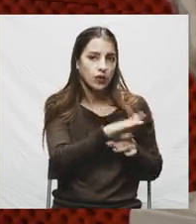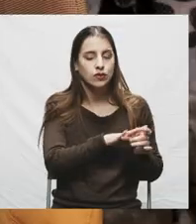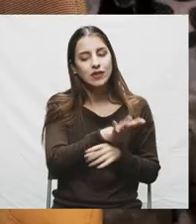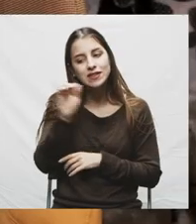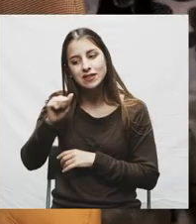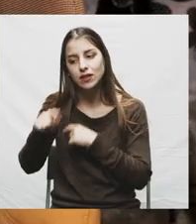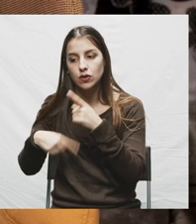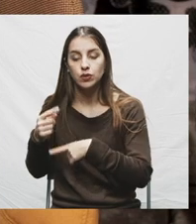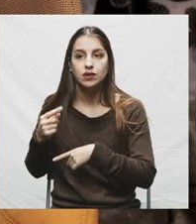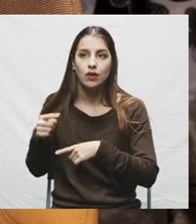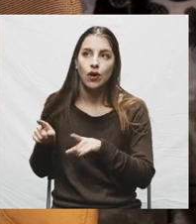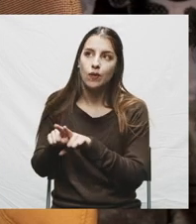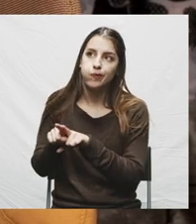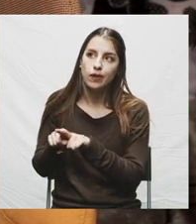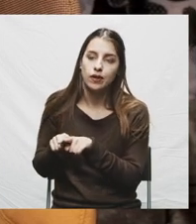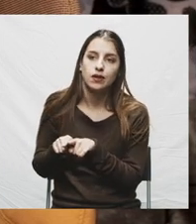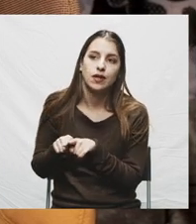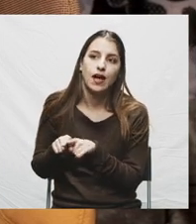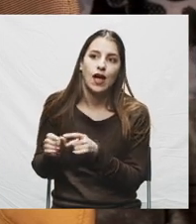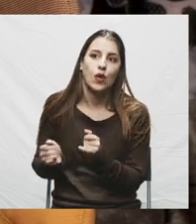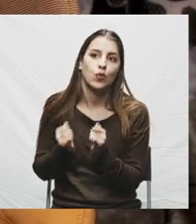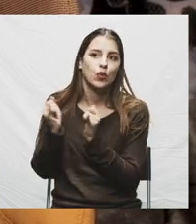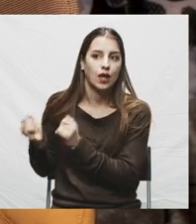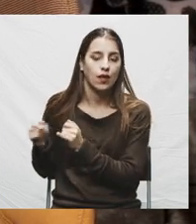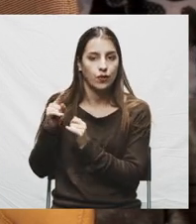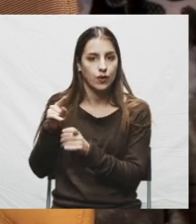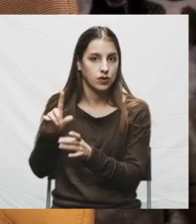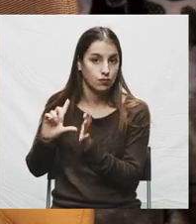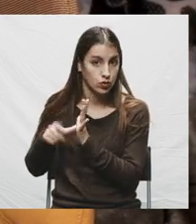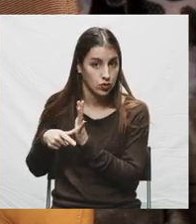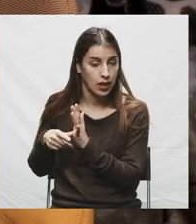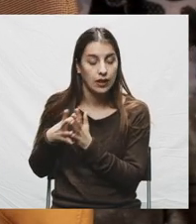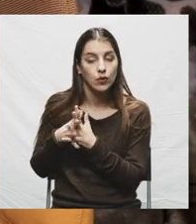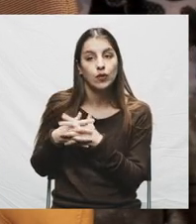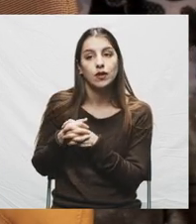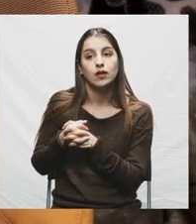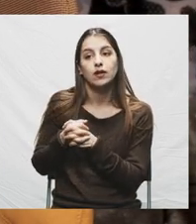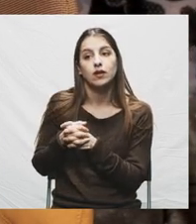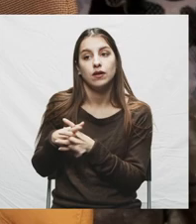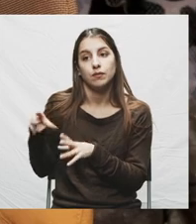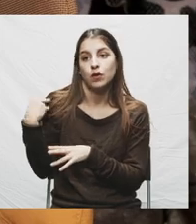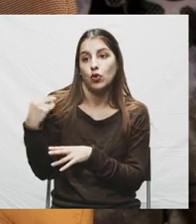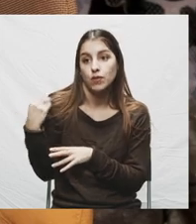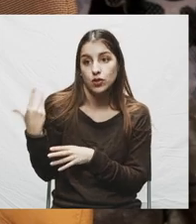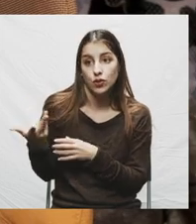There’s also a side on this project that, thinking we’re in a period of major ecological concerns.